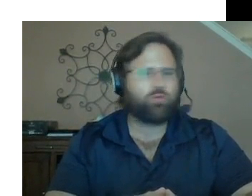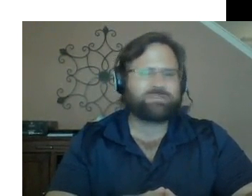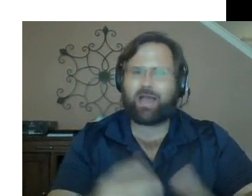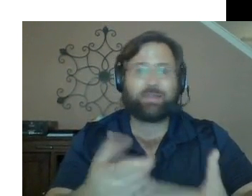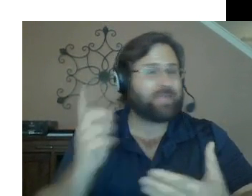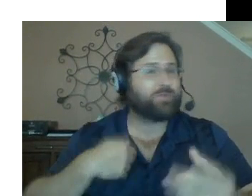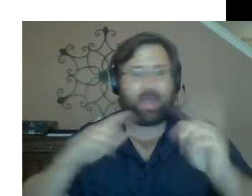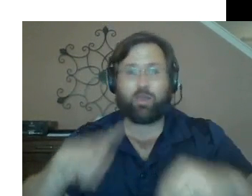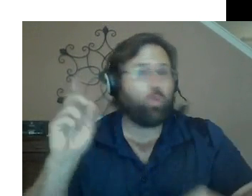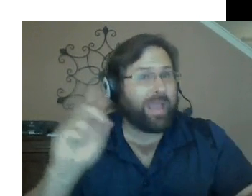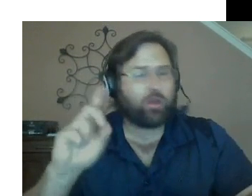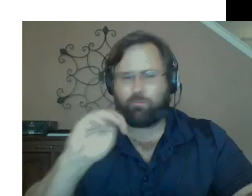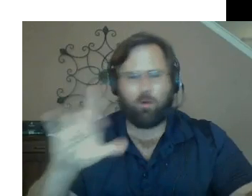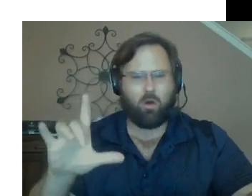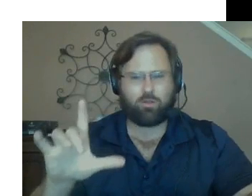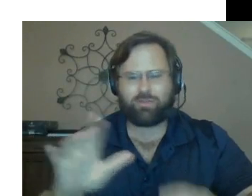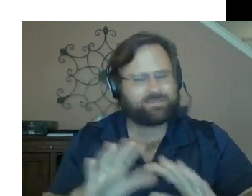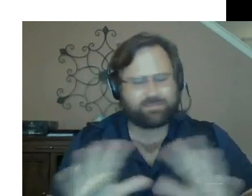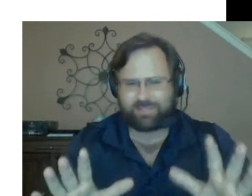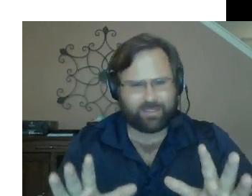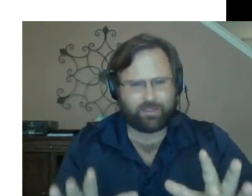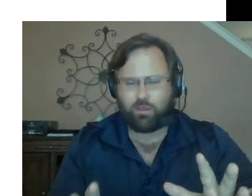don't sign last week I go where mall that's silly